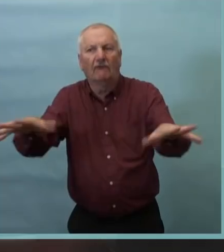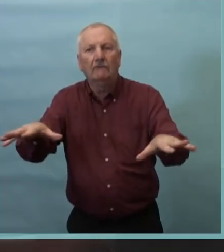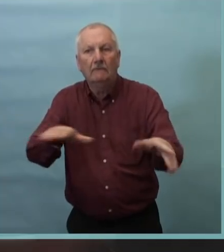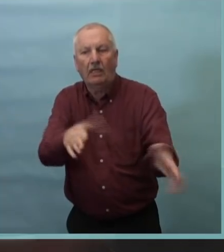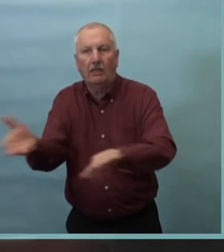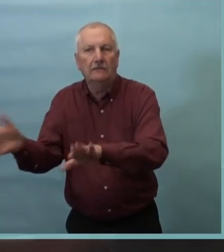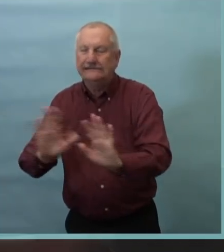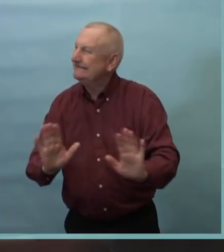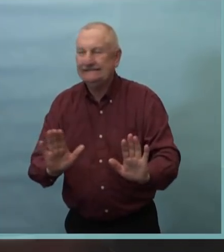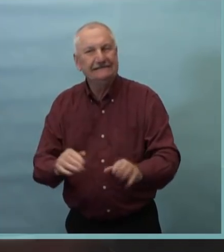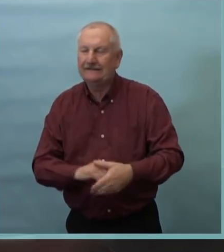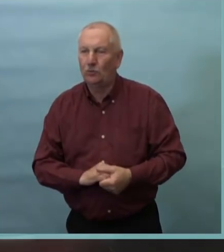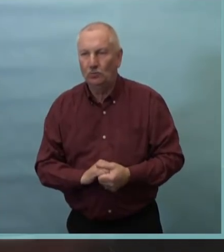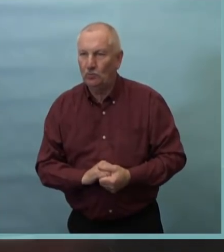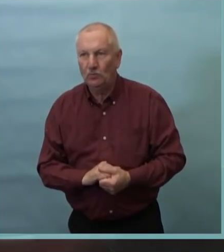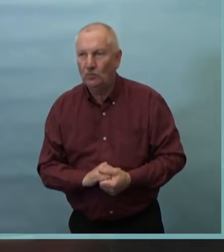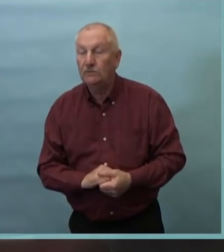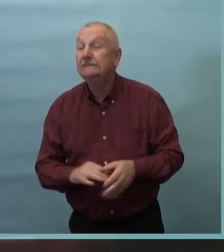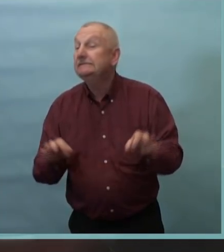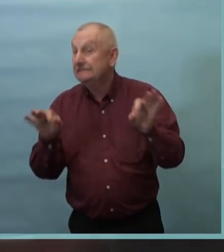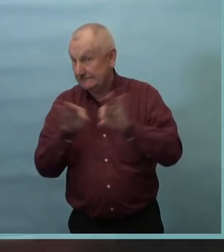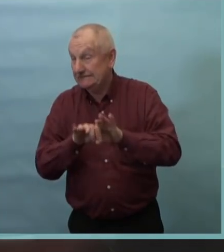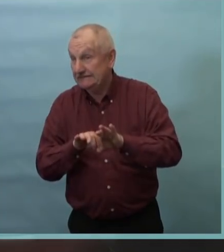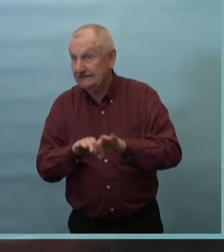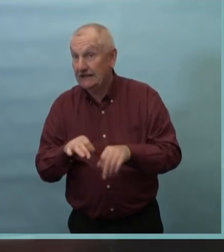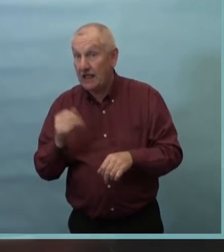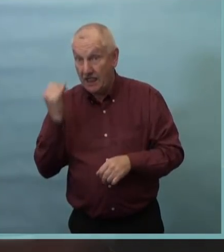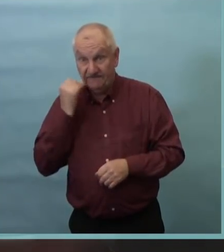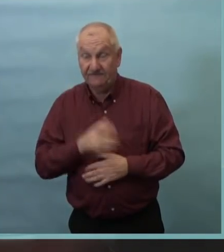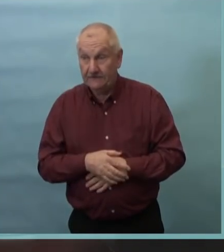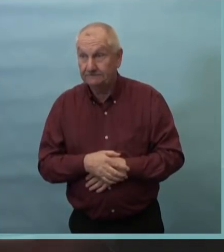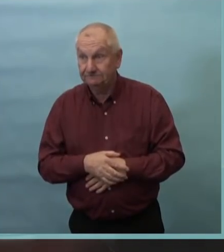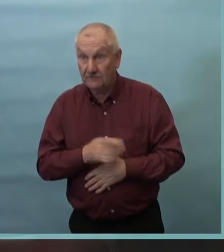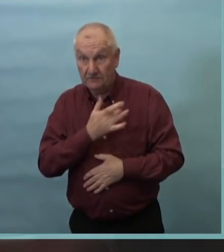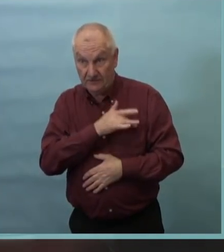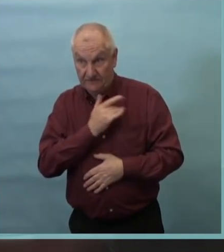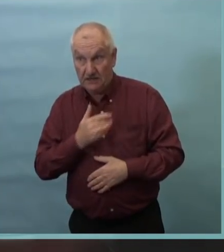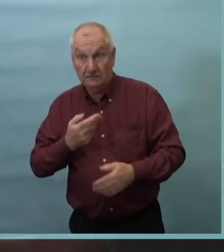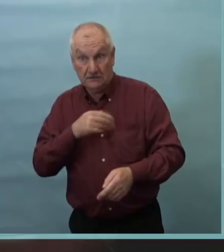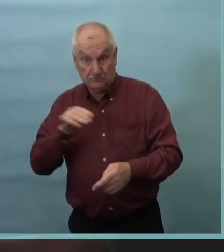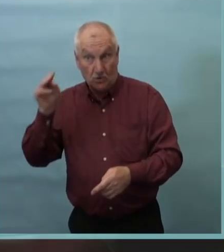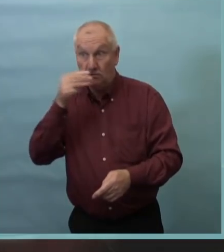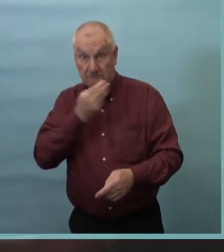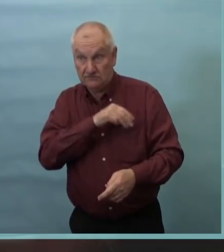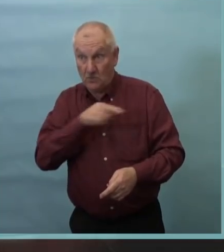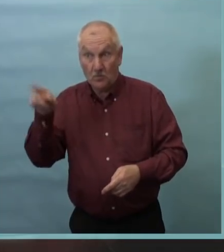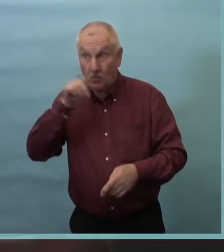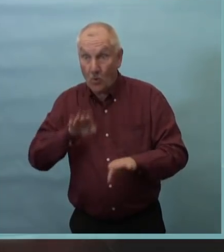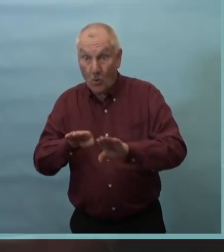take every step possible to insulate the personal care homes from this virus so